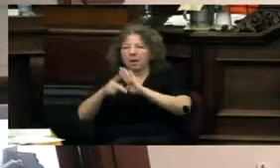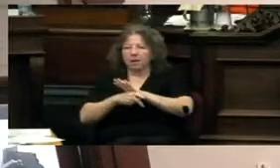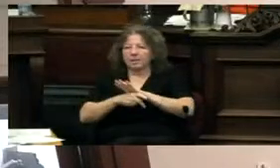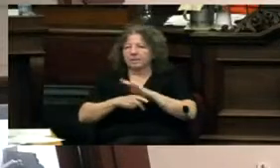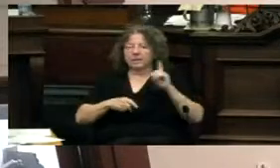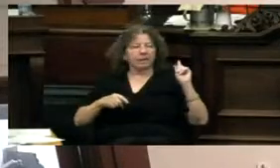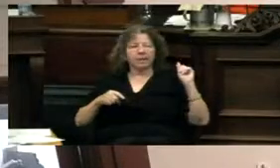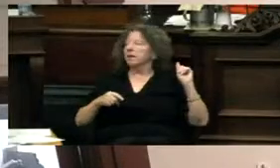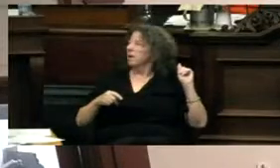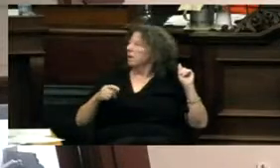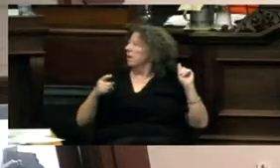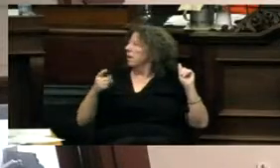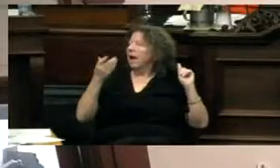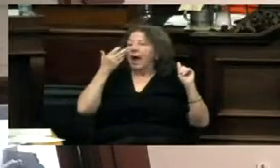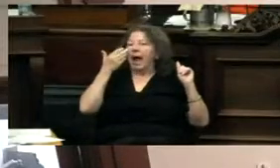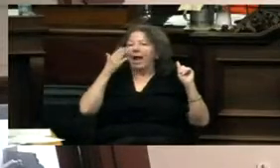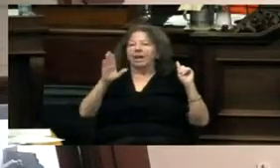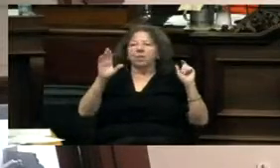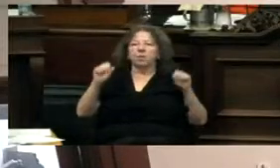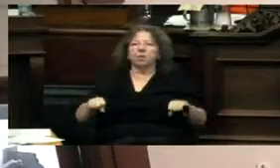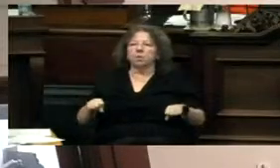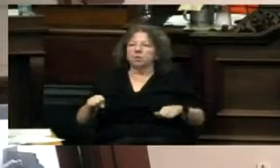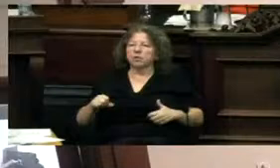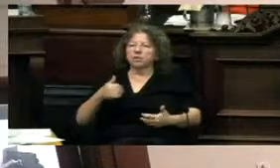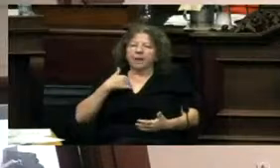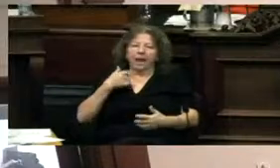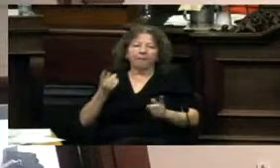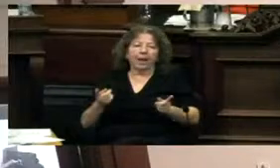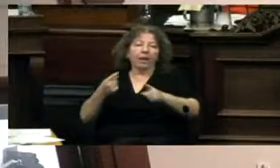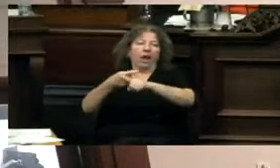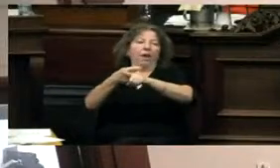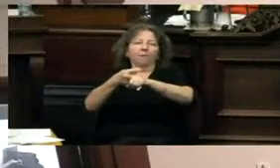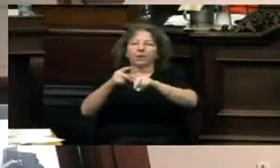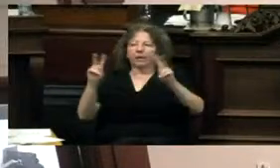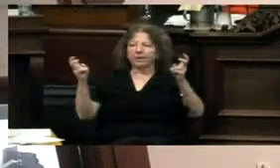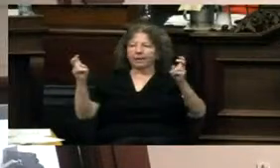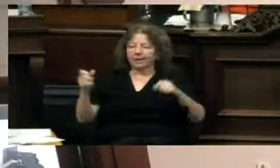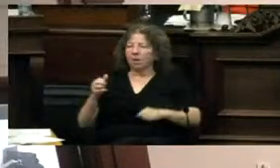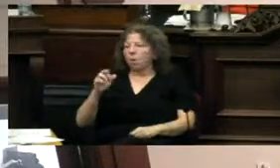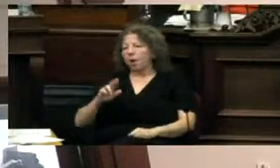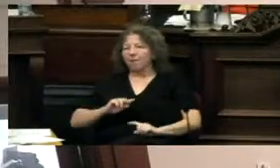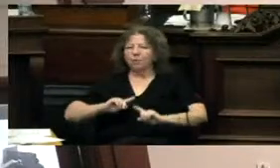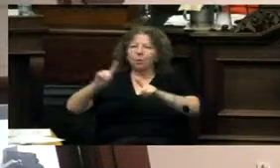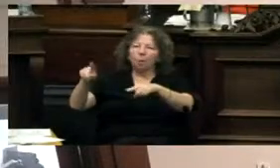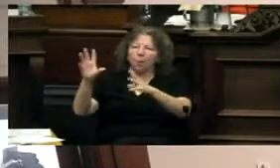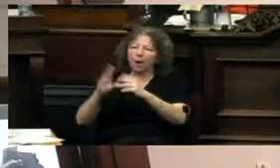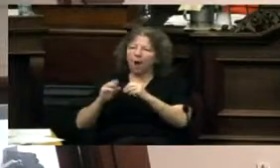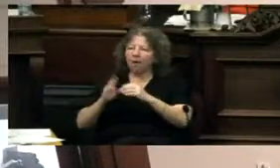anticipate what's possible and what's not possible without a policy. I didn't know this was